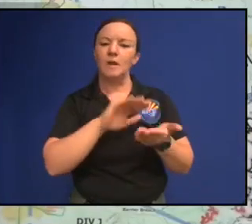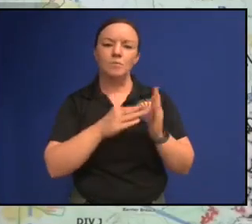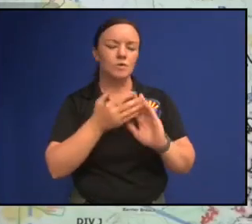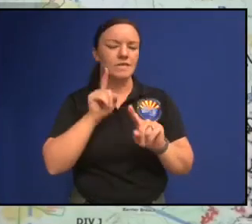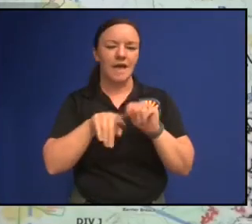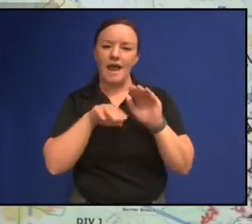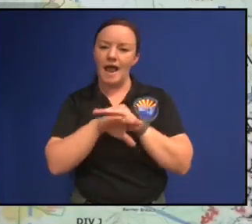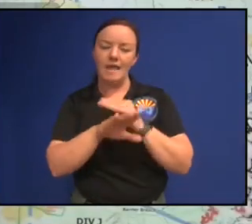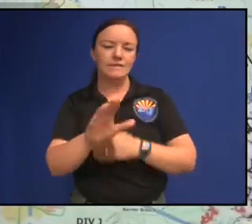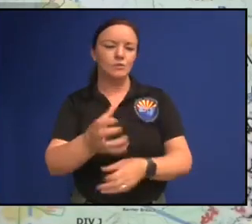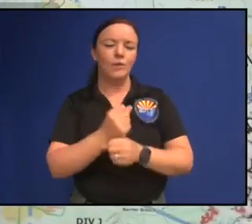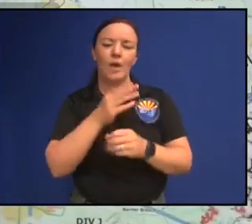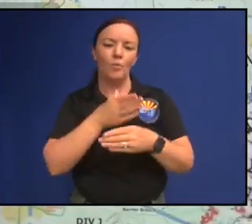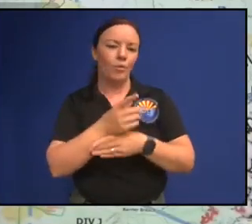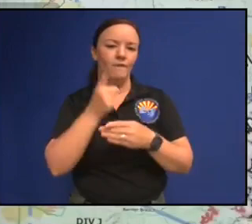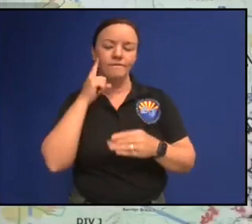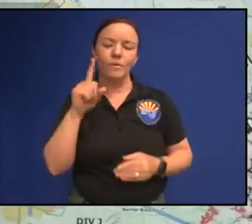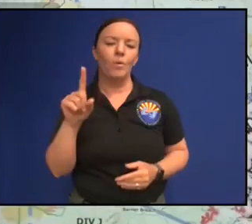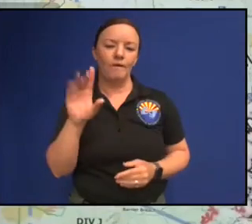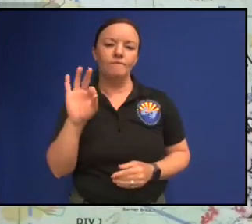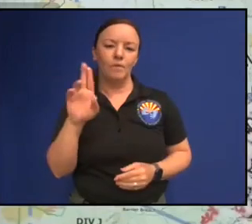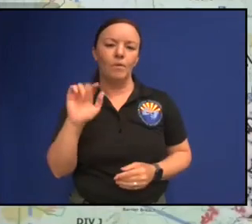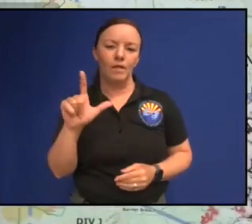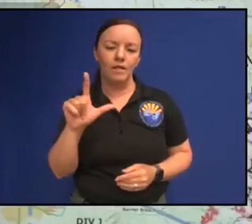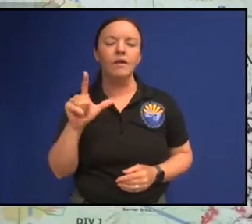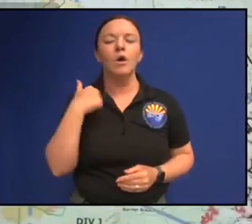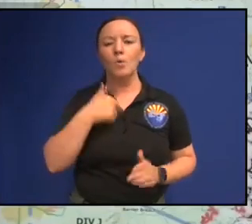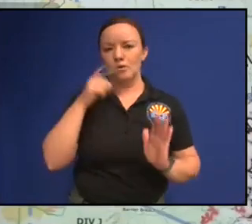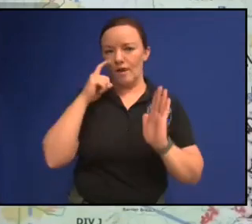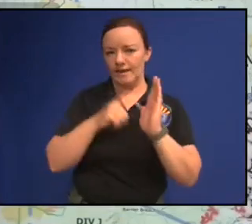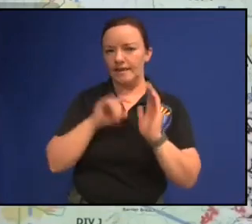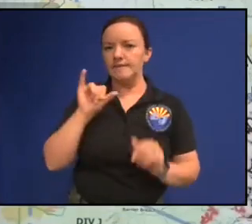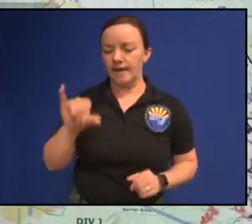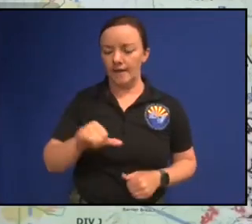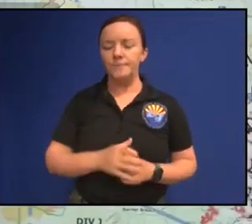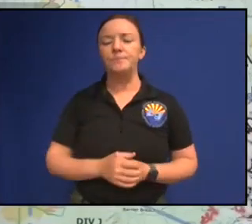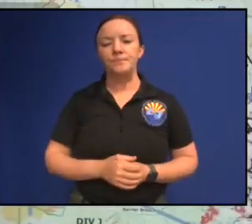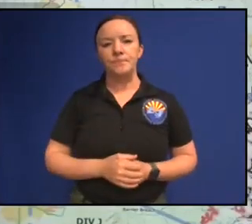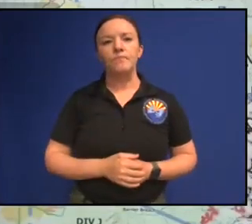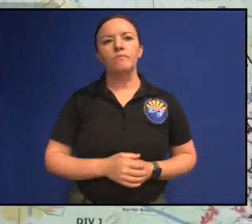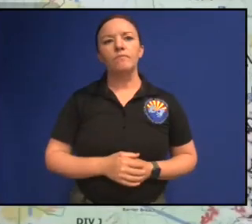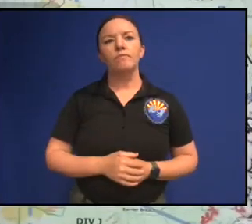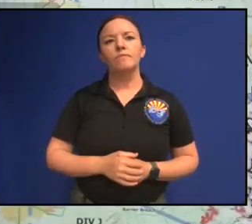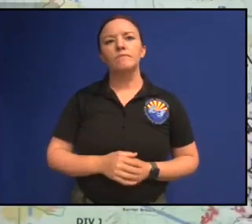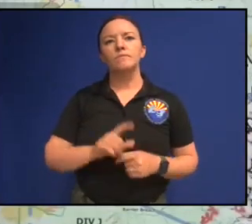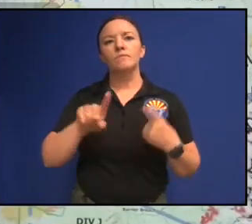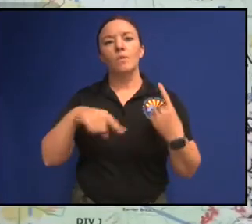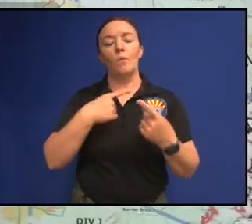WE WANT TO RECOGNIZE THAT. WHEN THIS MATERIAL IS ON THE LINE, IT'S HAZARDOUS FUEL.